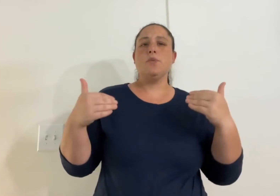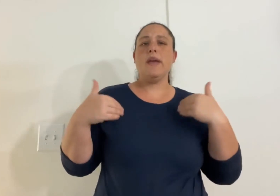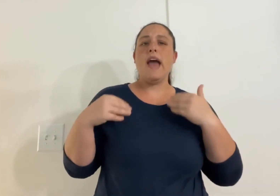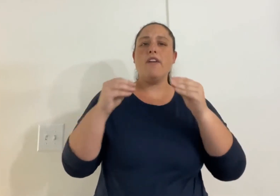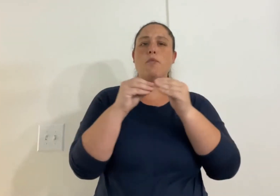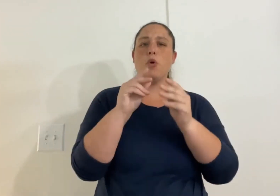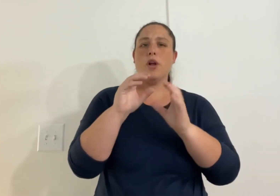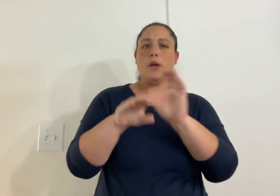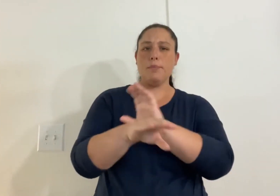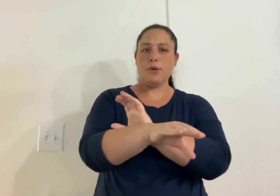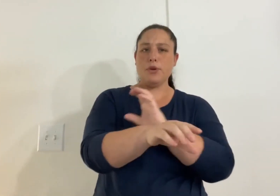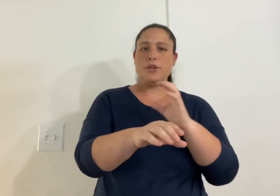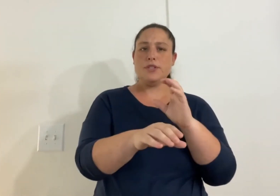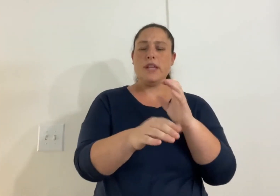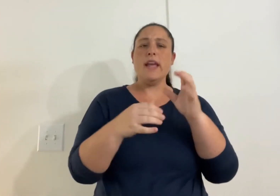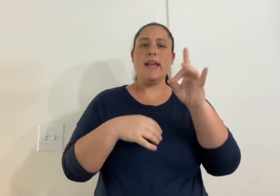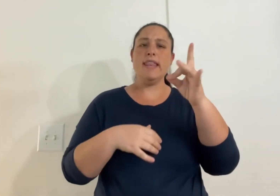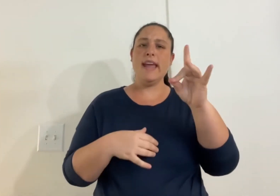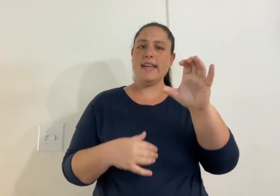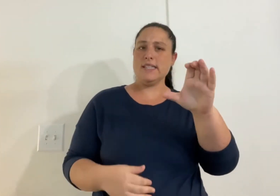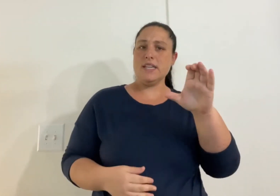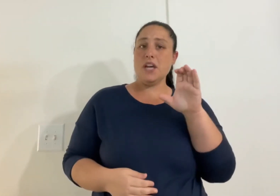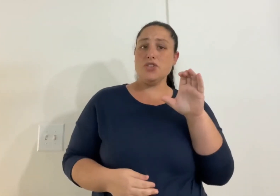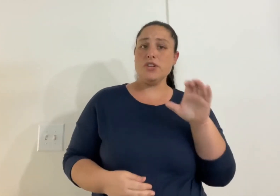Did we have more computers in the 1800's?